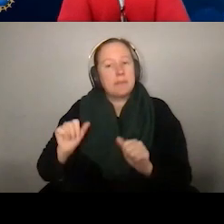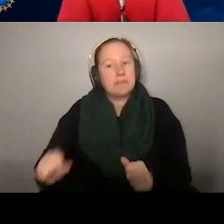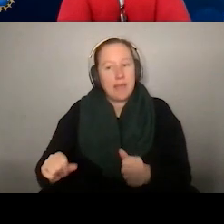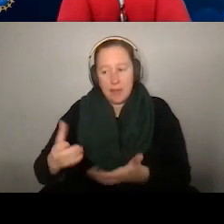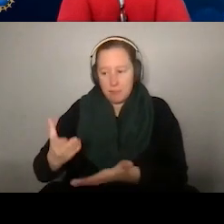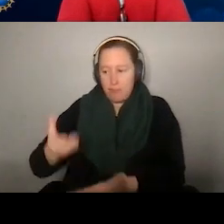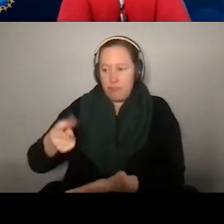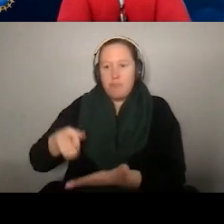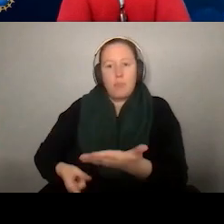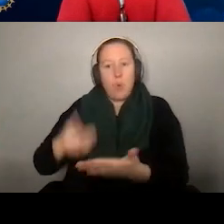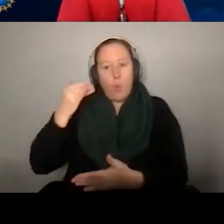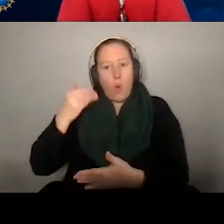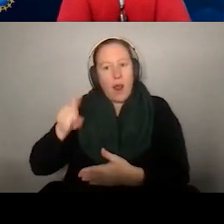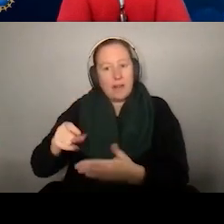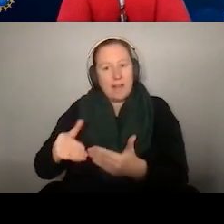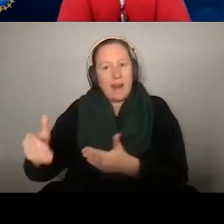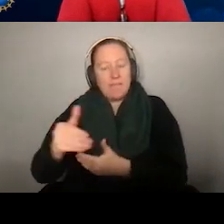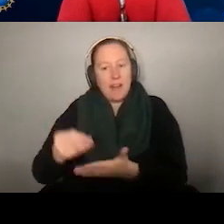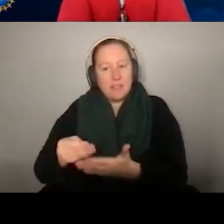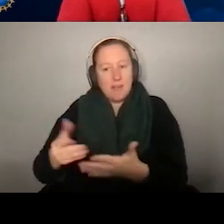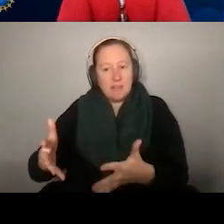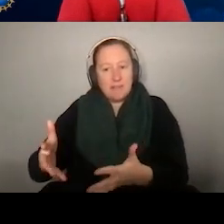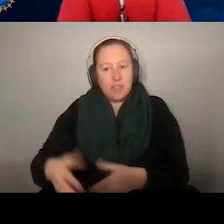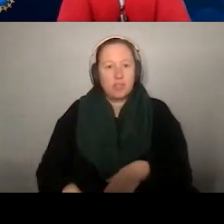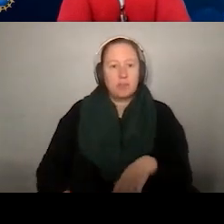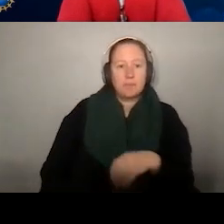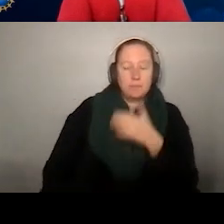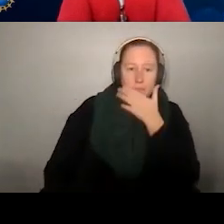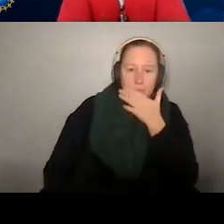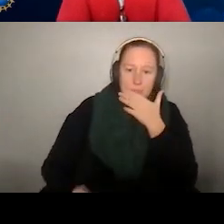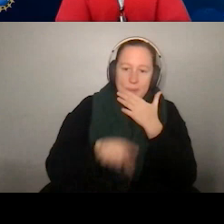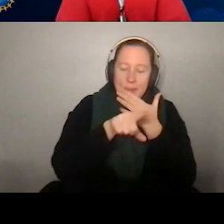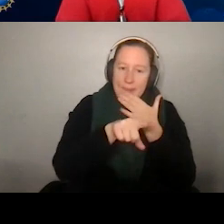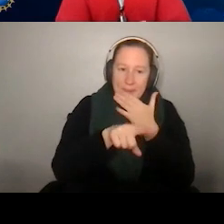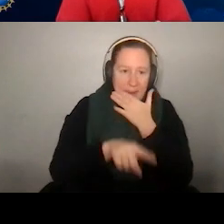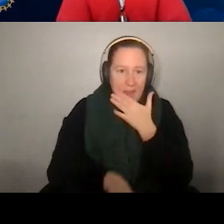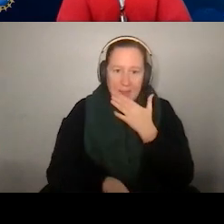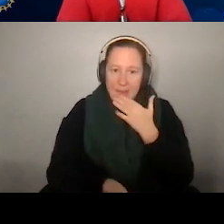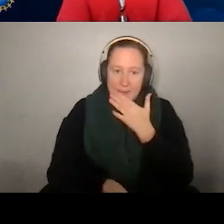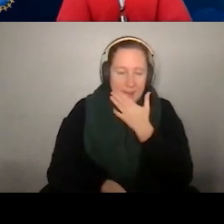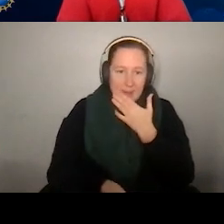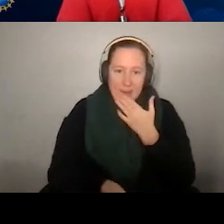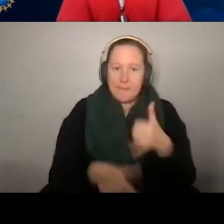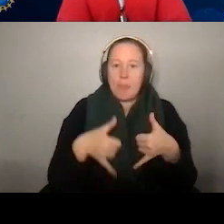We're going to go into the awards monitoring. I want to start by discussing